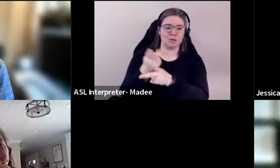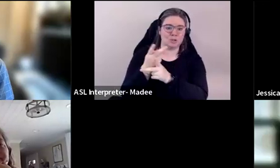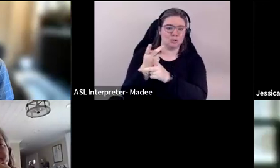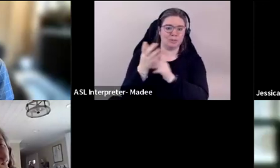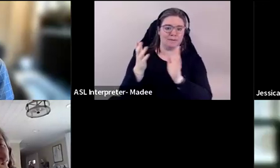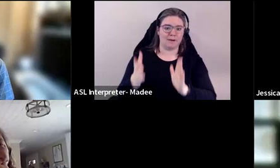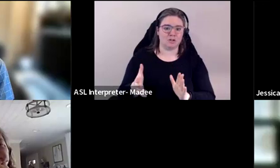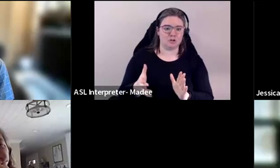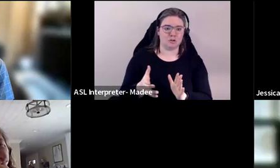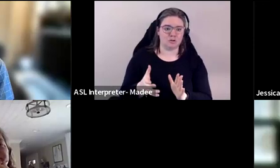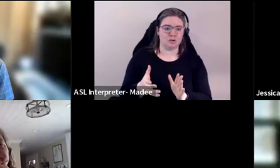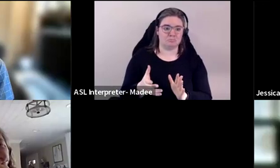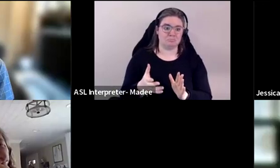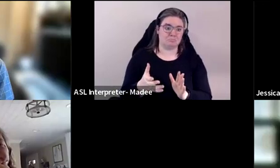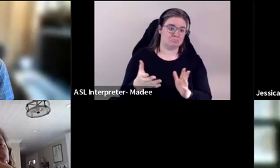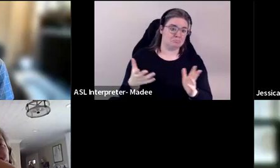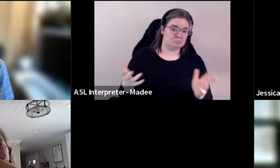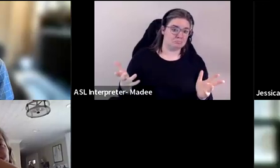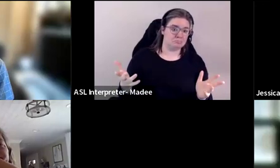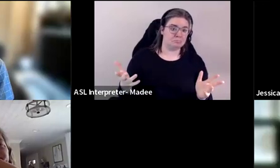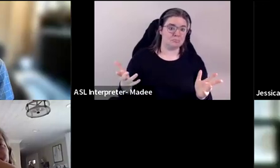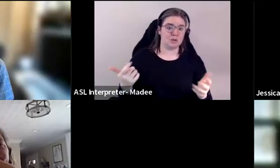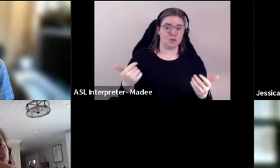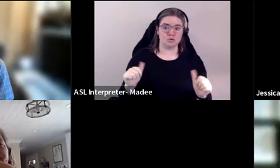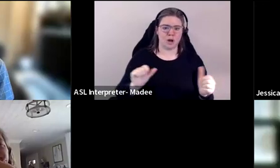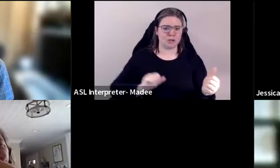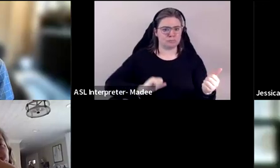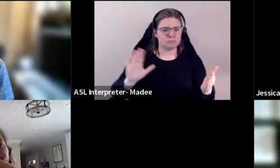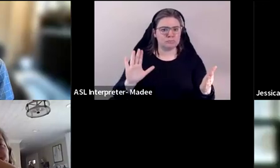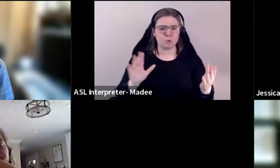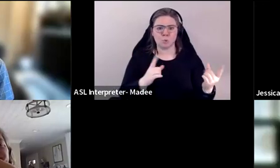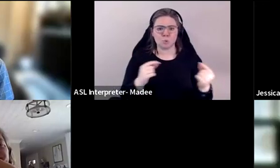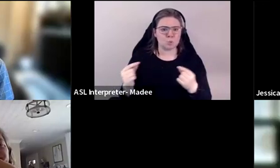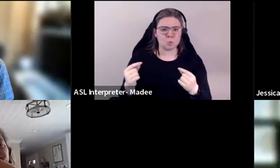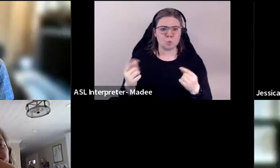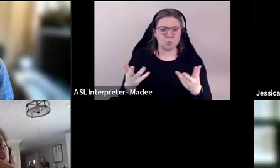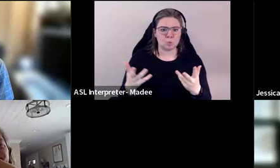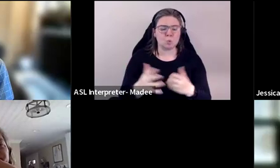Rebecca Rabatin, she/her, Independence First: you know. Let's look at and readdress this, and what can we do? So they developed a